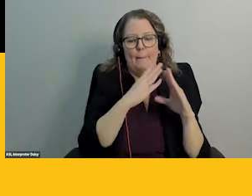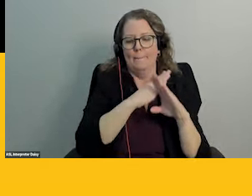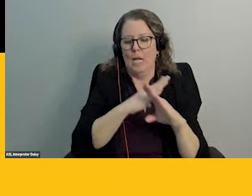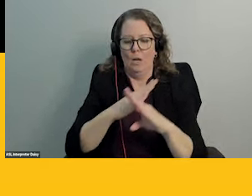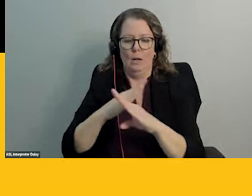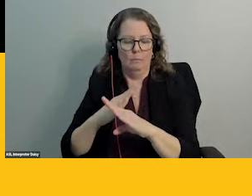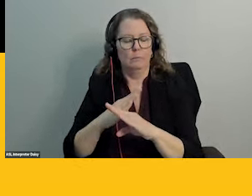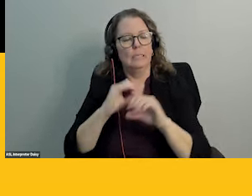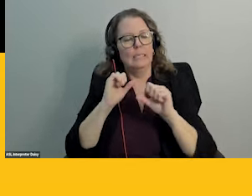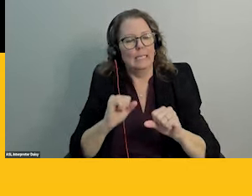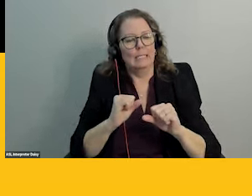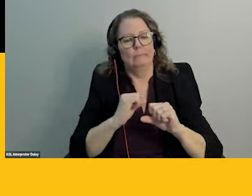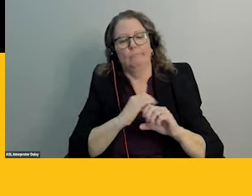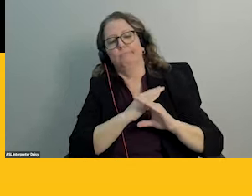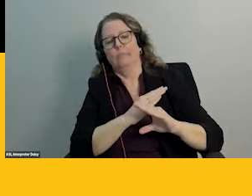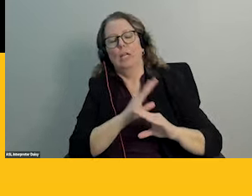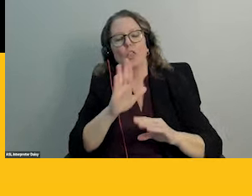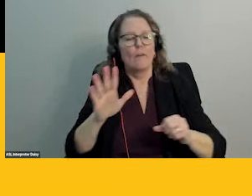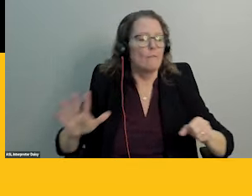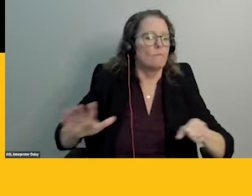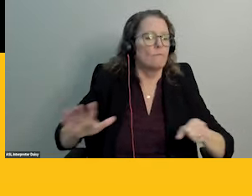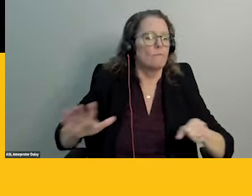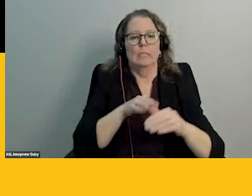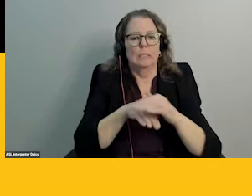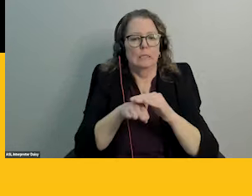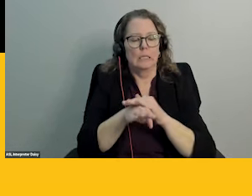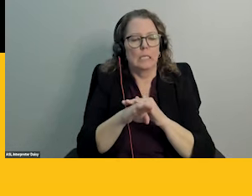and effective participation in society on an equal basis with others."